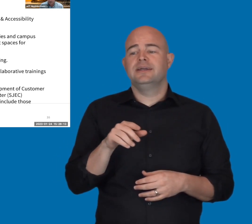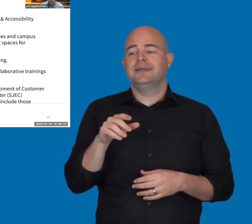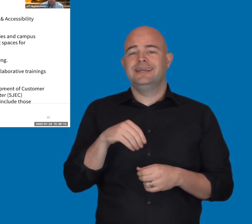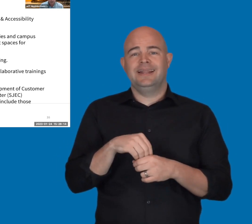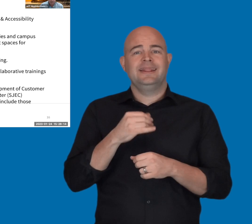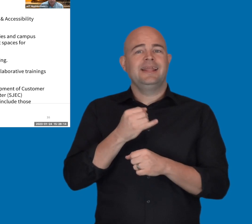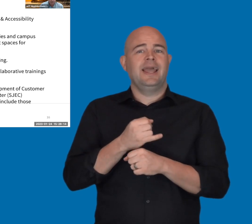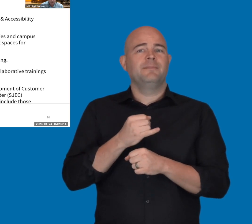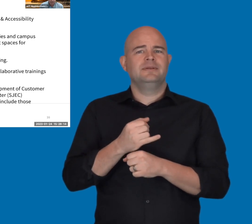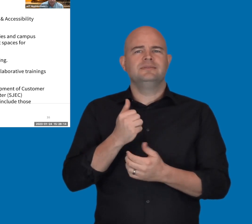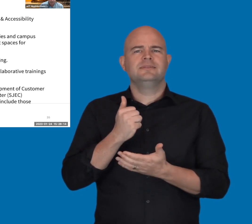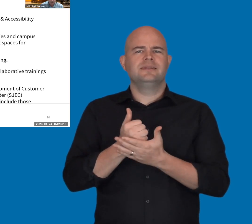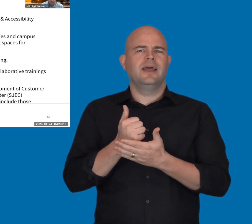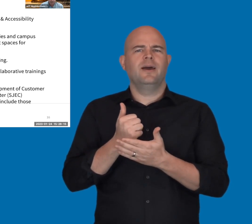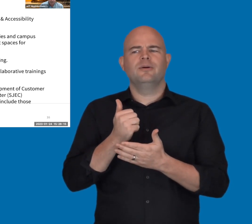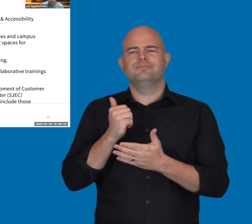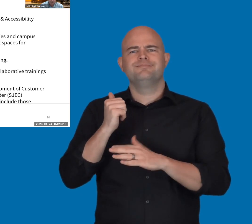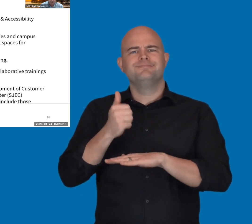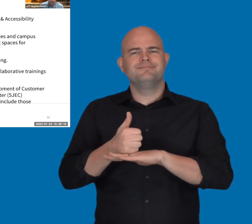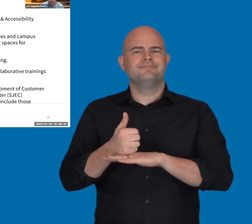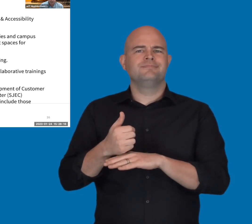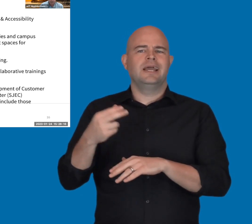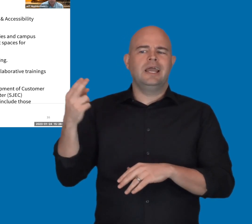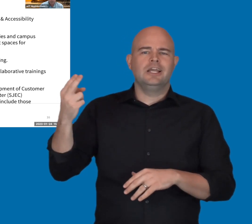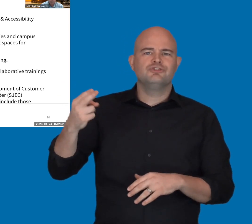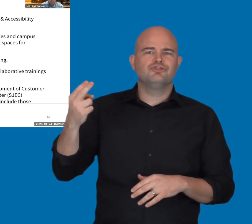we have a number of changes, like I'm sure a lot of colleges